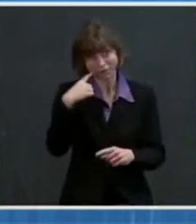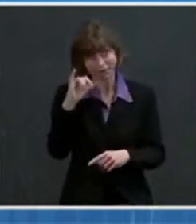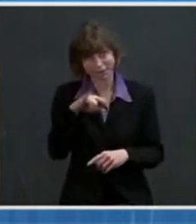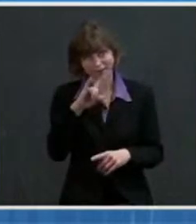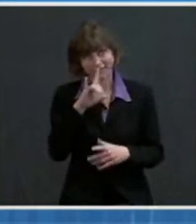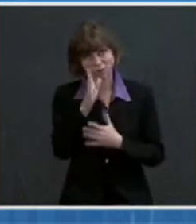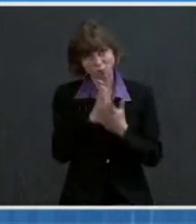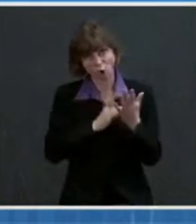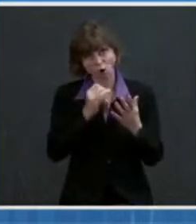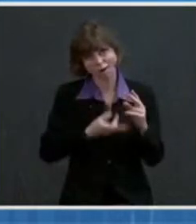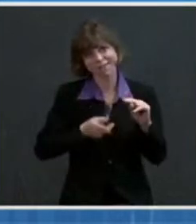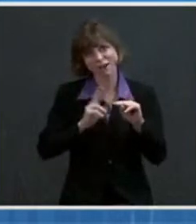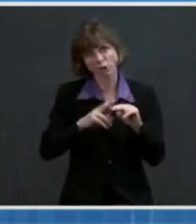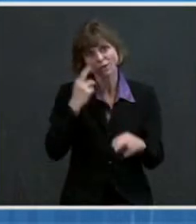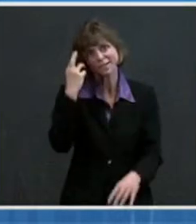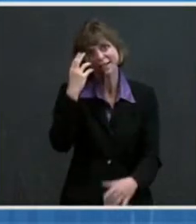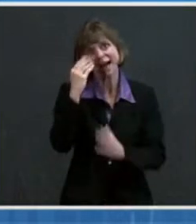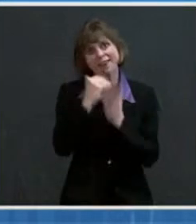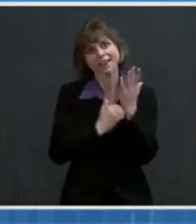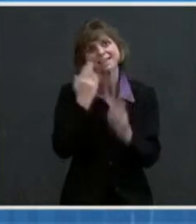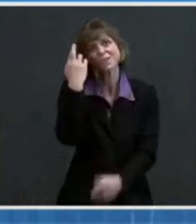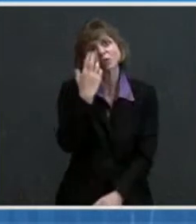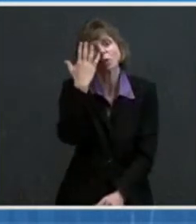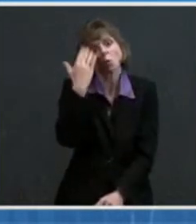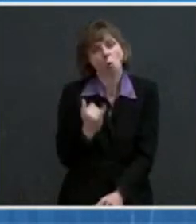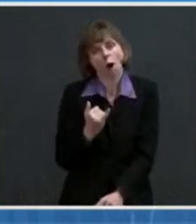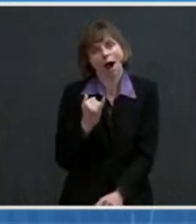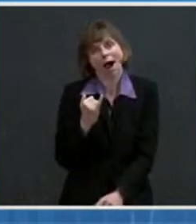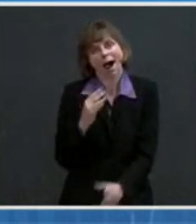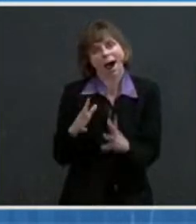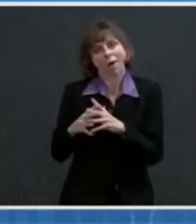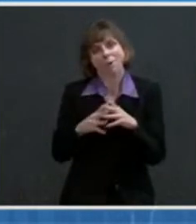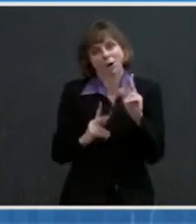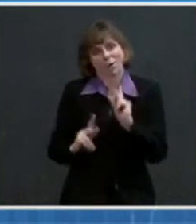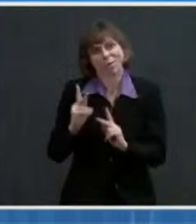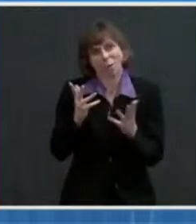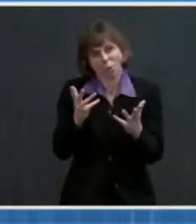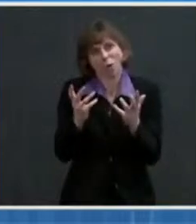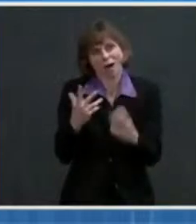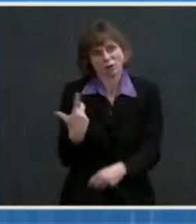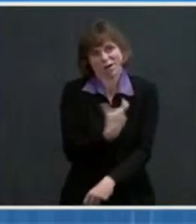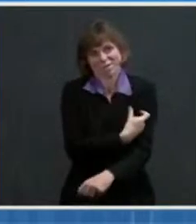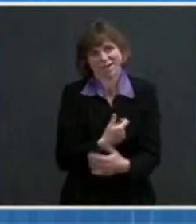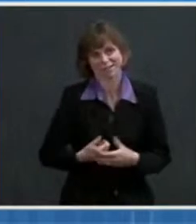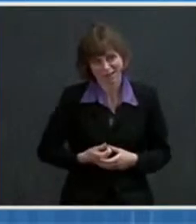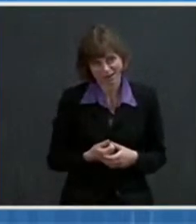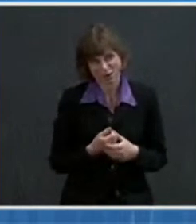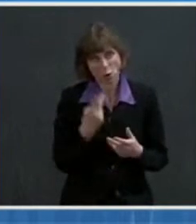SPECULATION ON OUR PART BUT WE THINK THAT THIS IS PART OF A GROWING LIST OF REASONS WHY